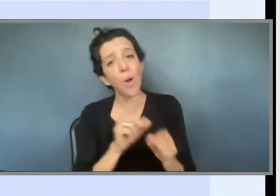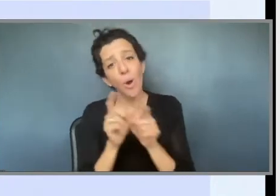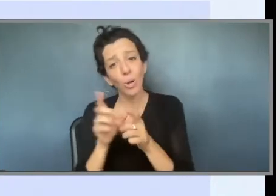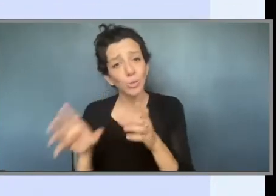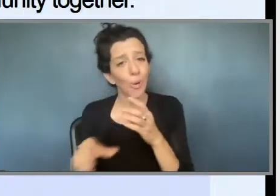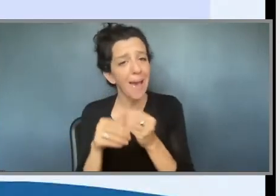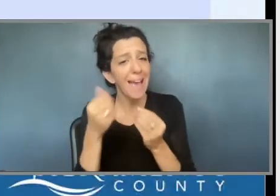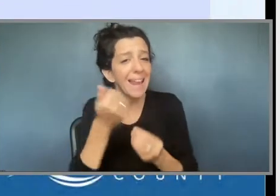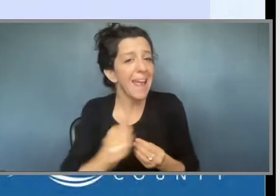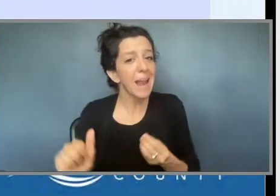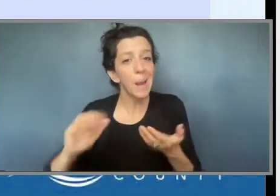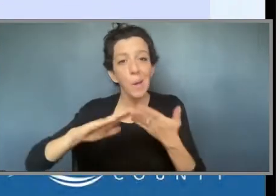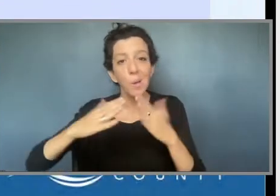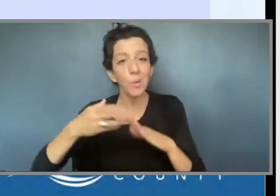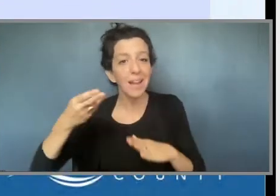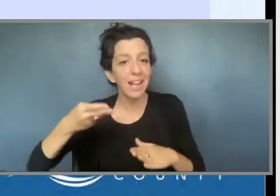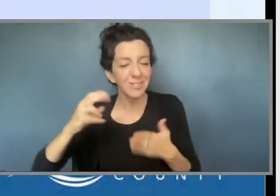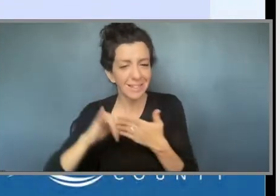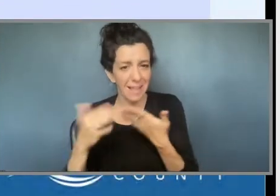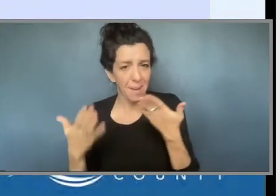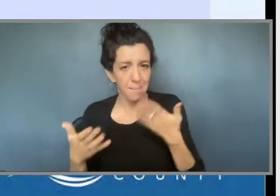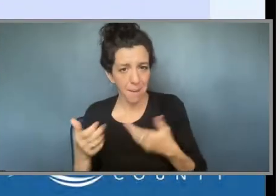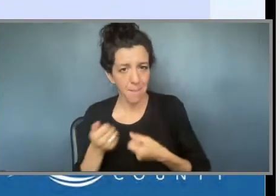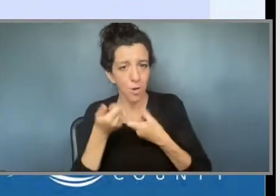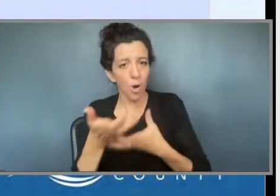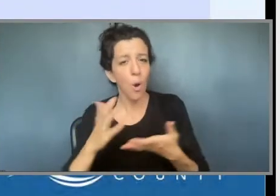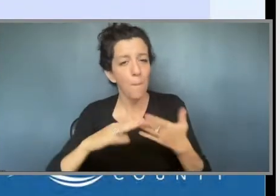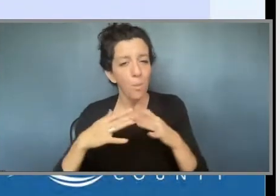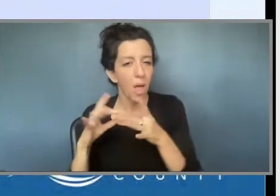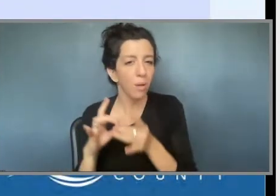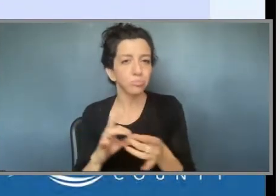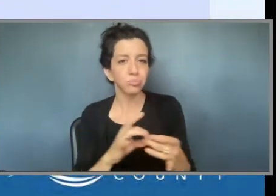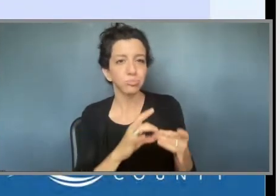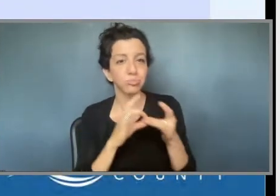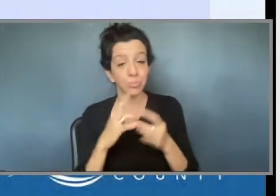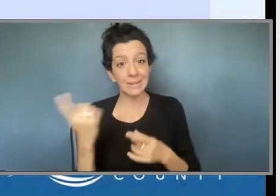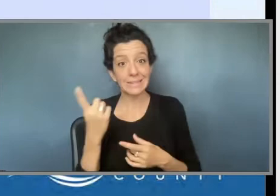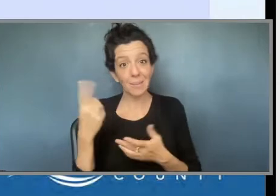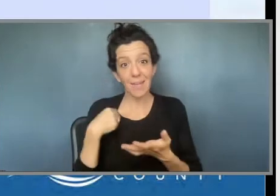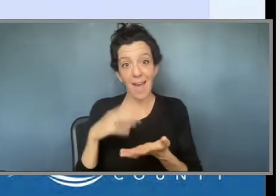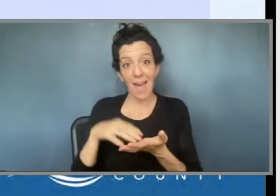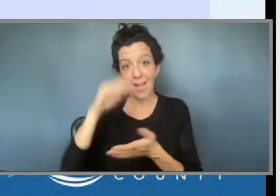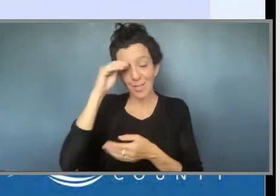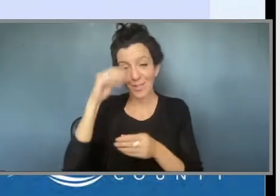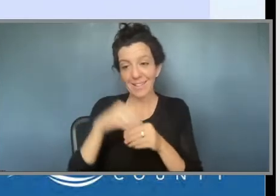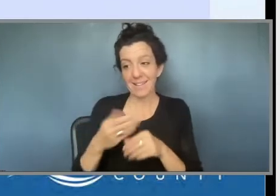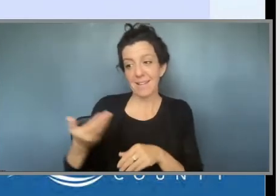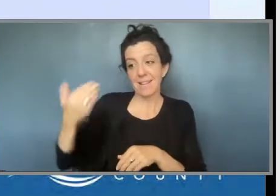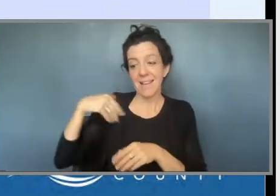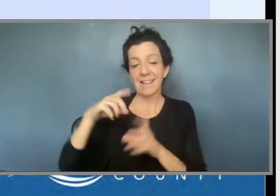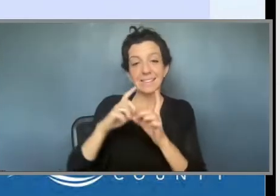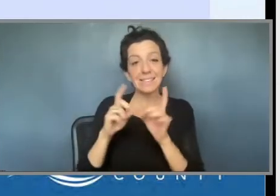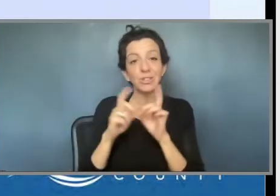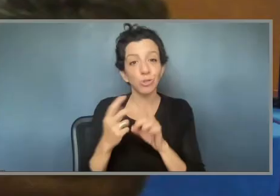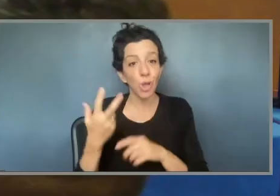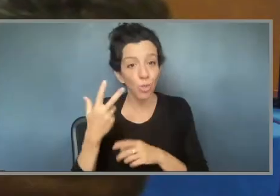Studio: and any Community histories that might bind those communities together so something I learned actually at